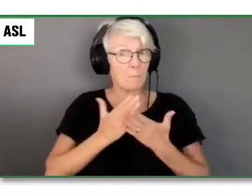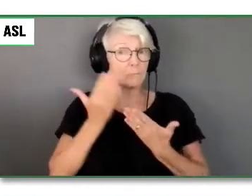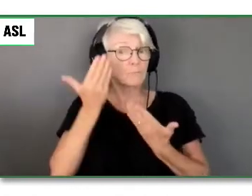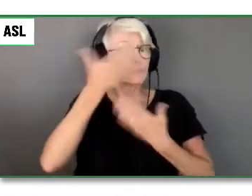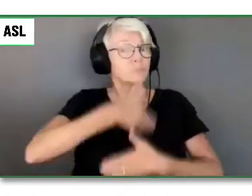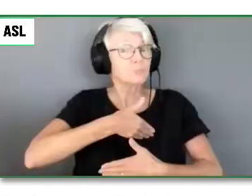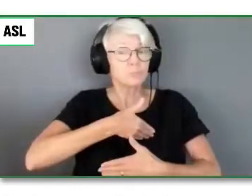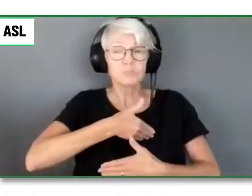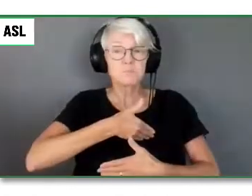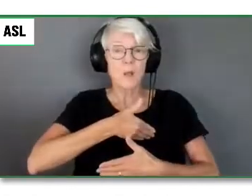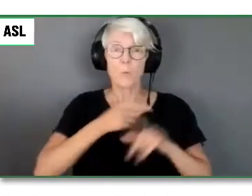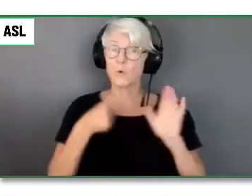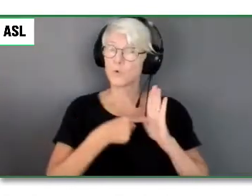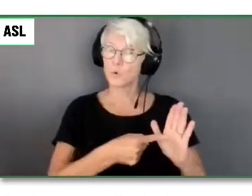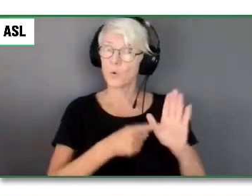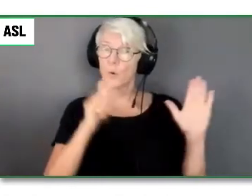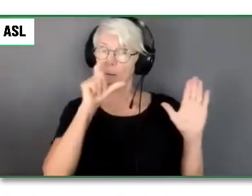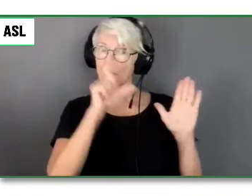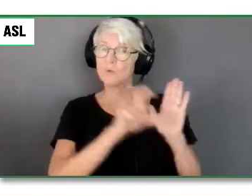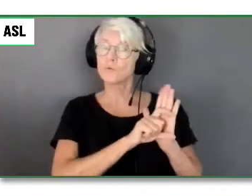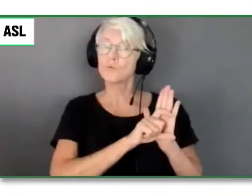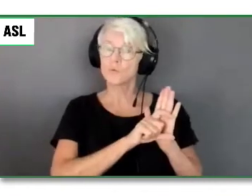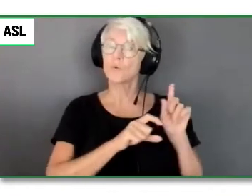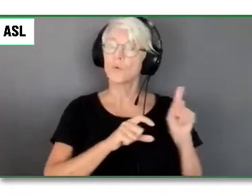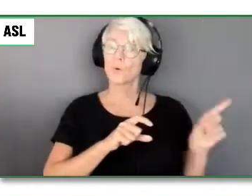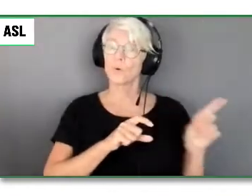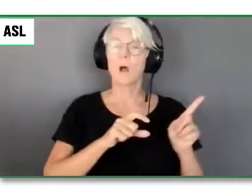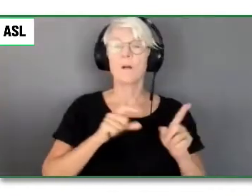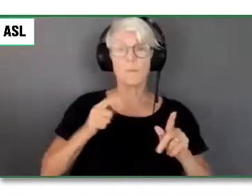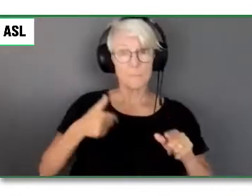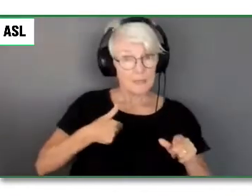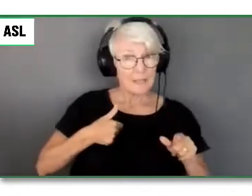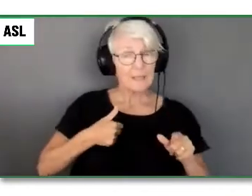disabled Push to Open ambassadors riding ATVs.